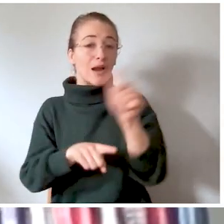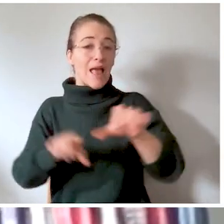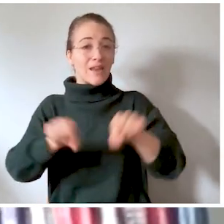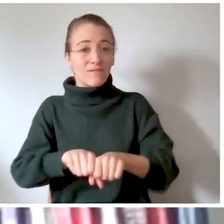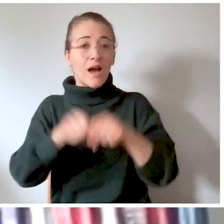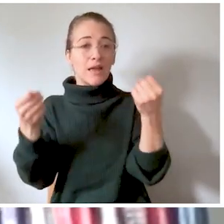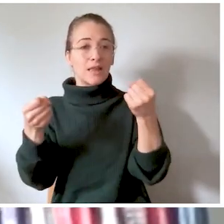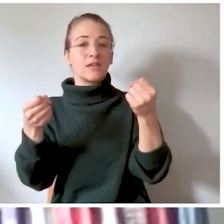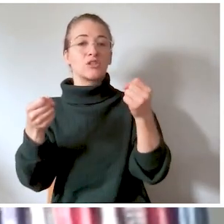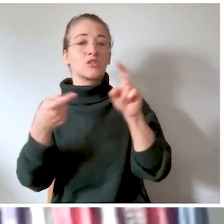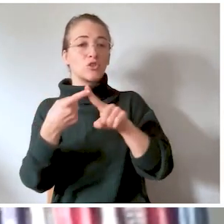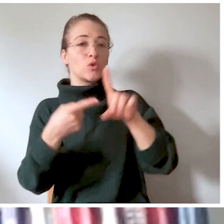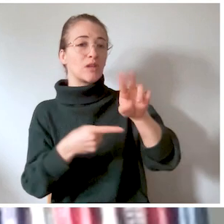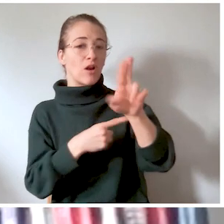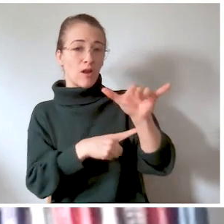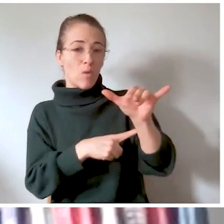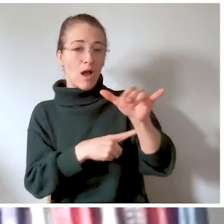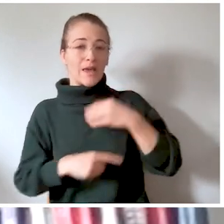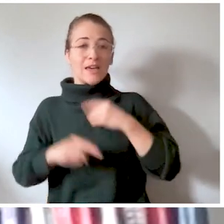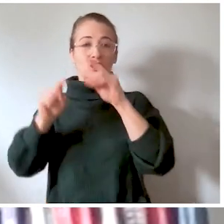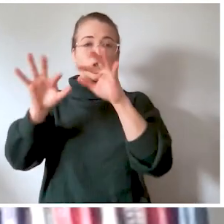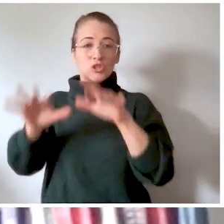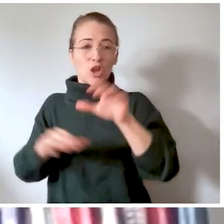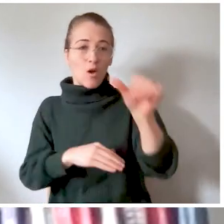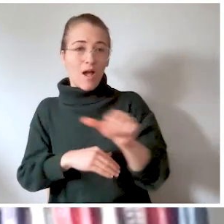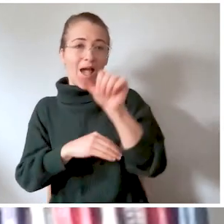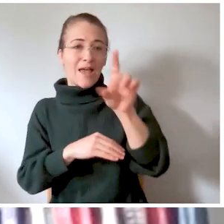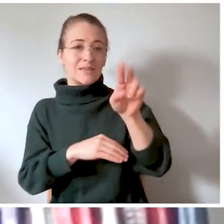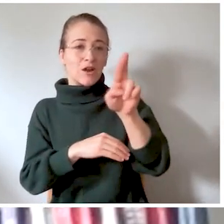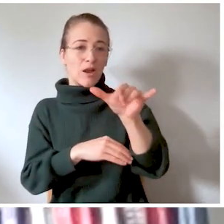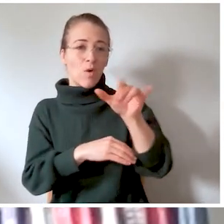We keep an email at snow@drny.org